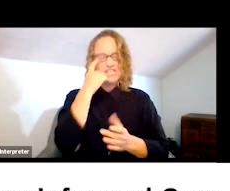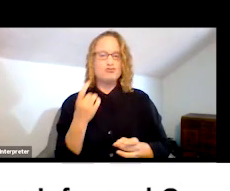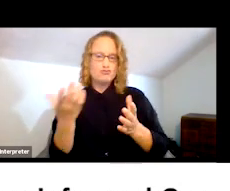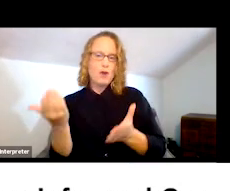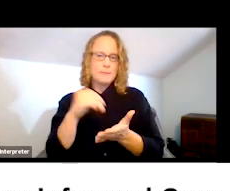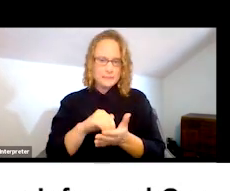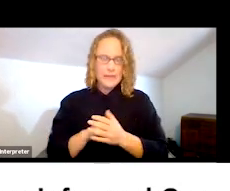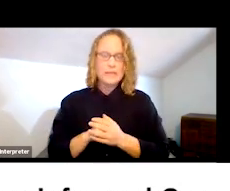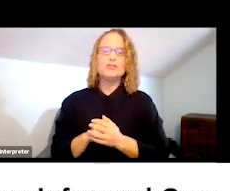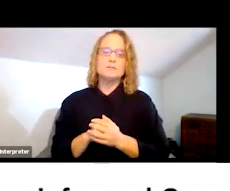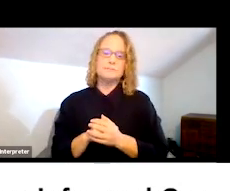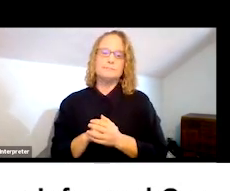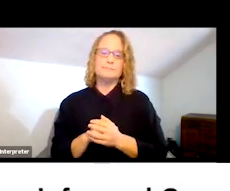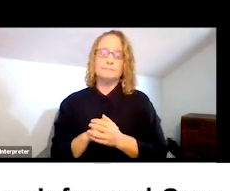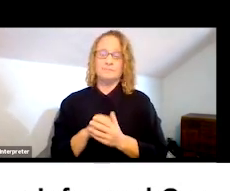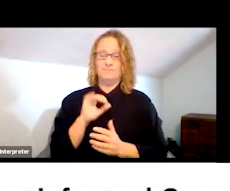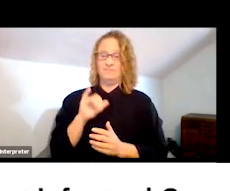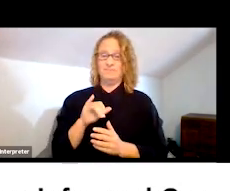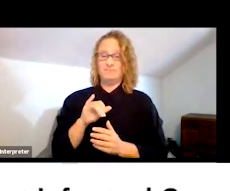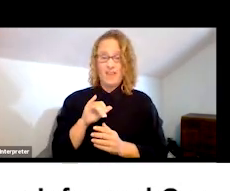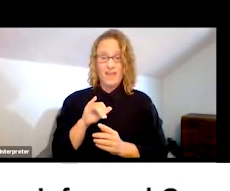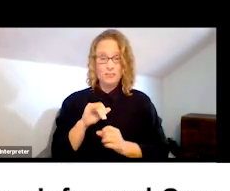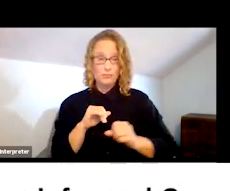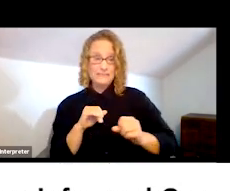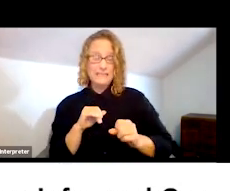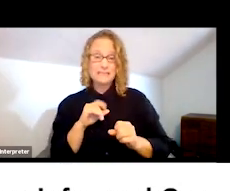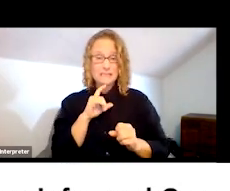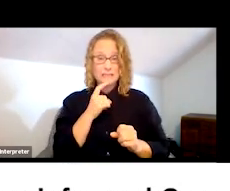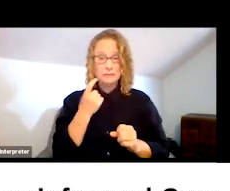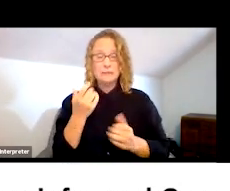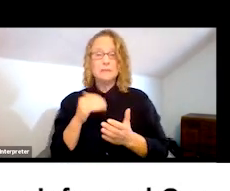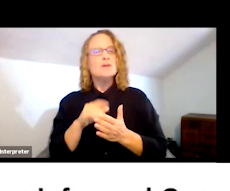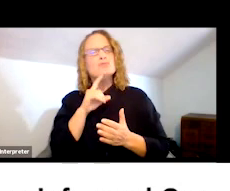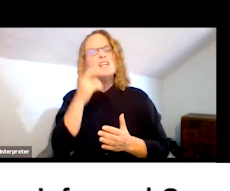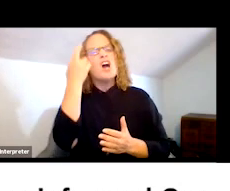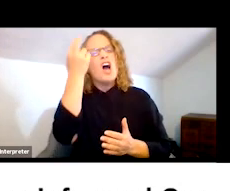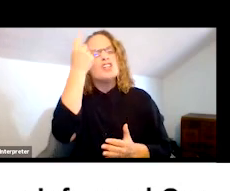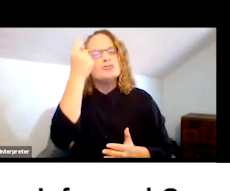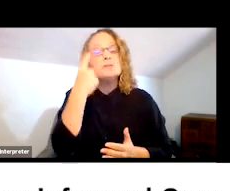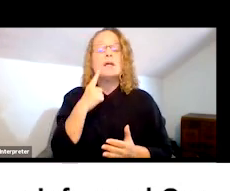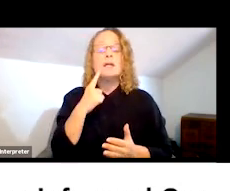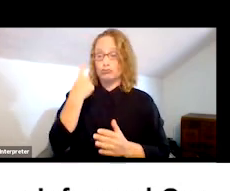Also, the four Rs of trauma-informed care, so realizing, recognizing, responding,